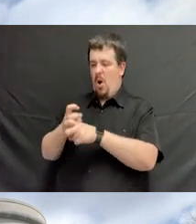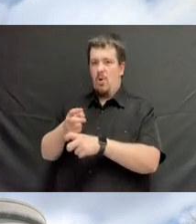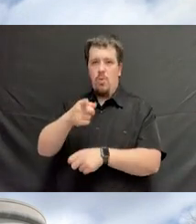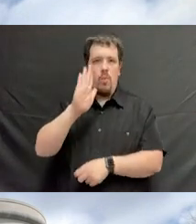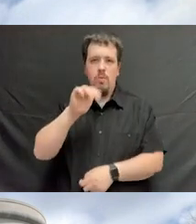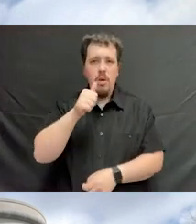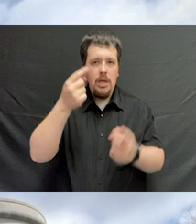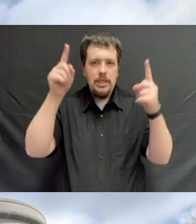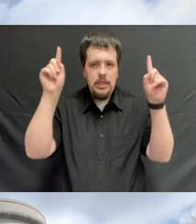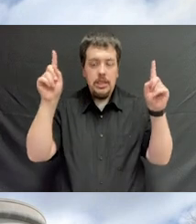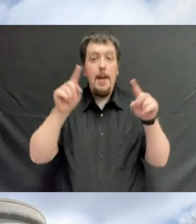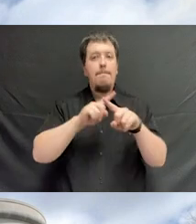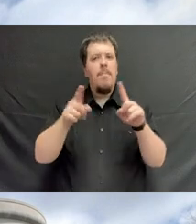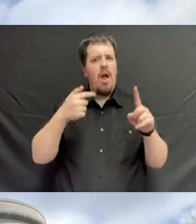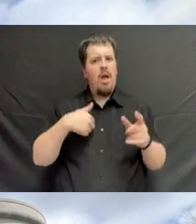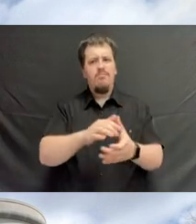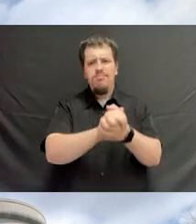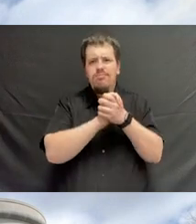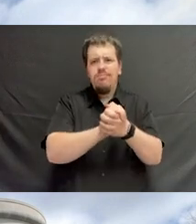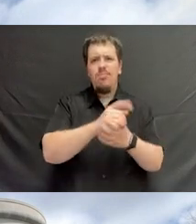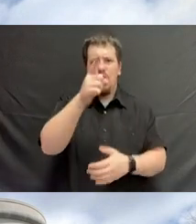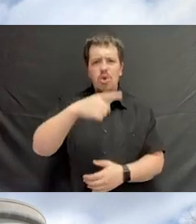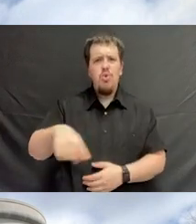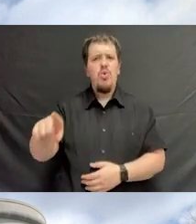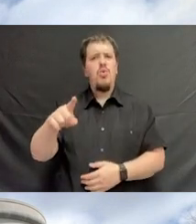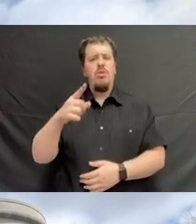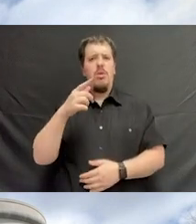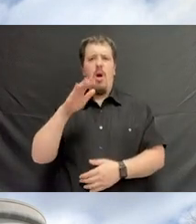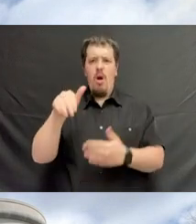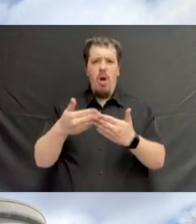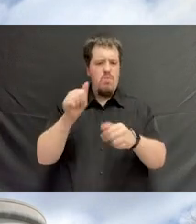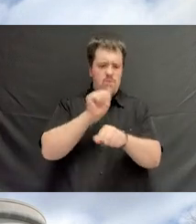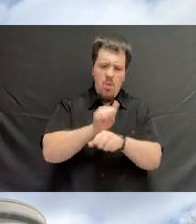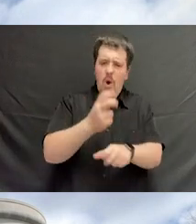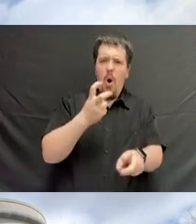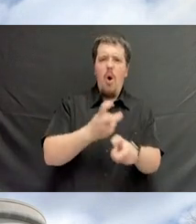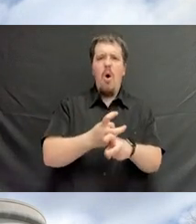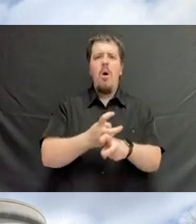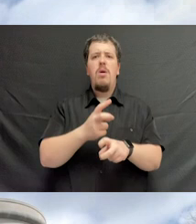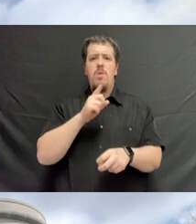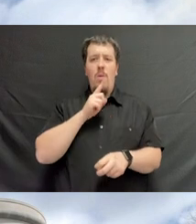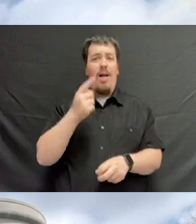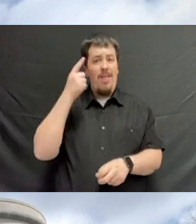But I commend all of you for putting in the time at East Tennessee State. I think it's a fantastic thing.